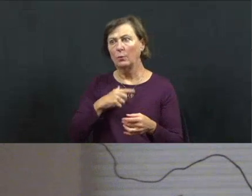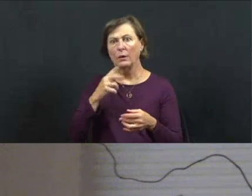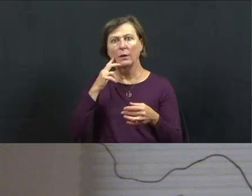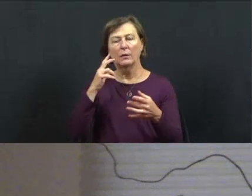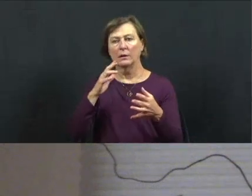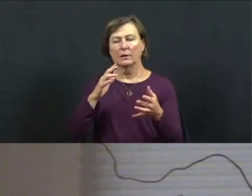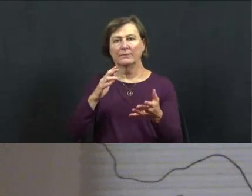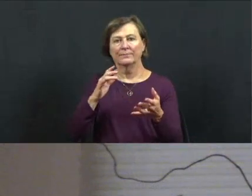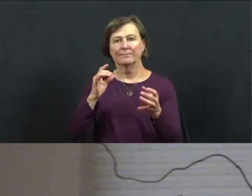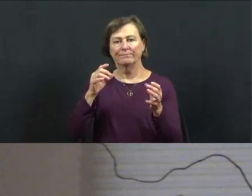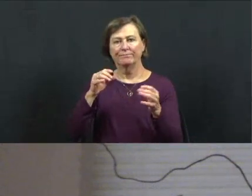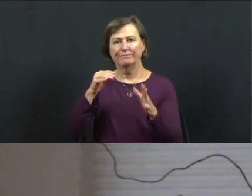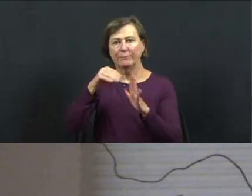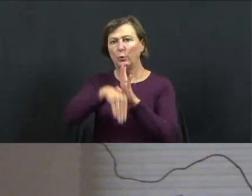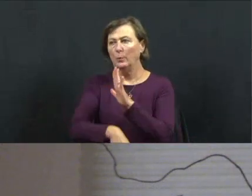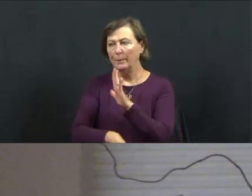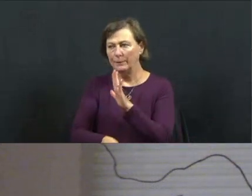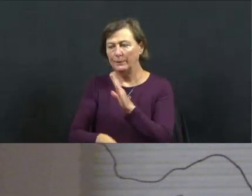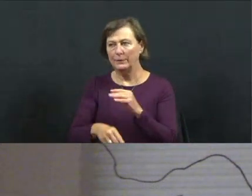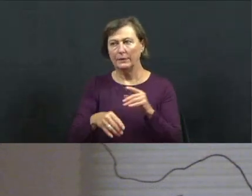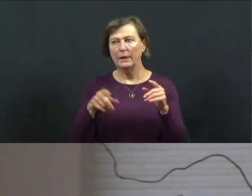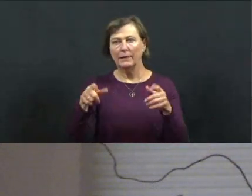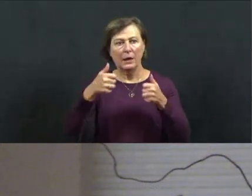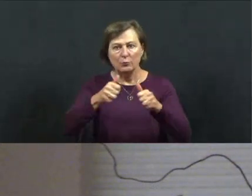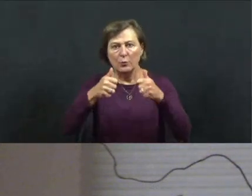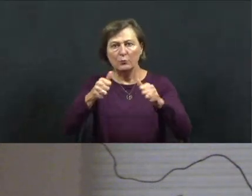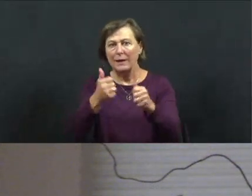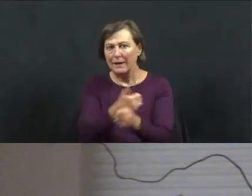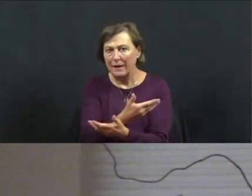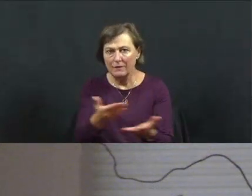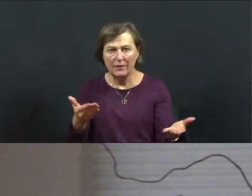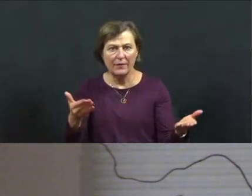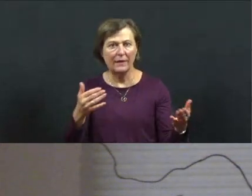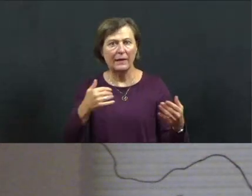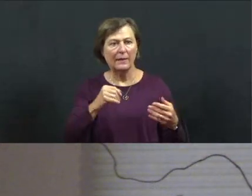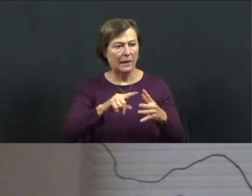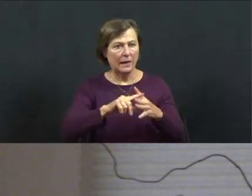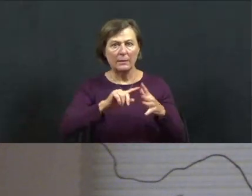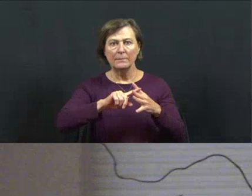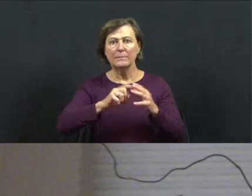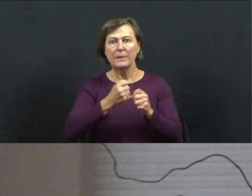everything to disturb Siddhartha. They produced a fearful storm, and hurled